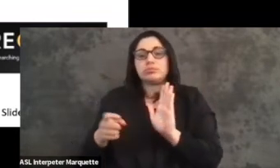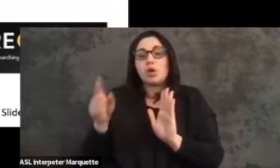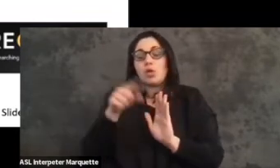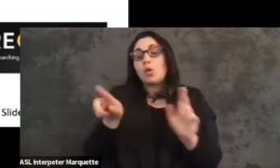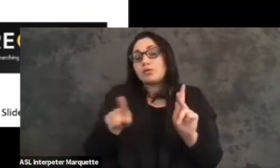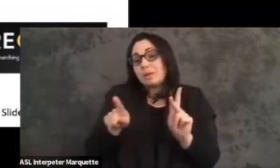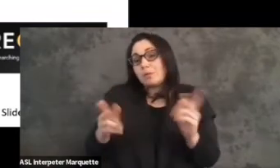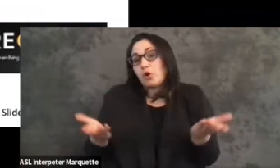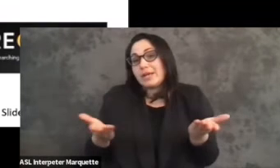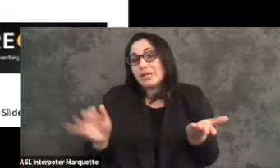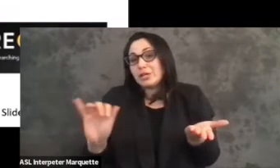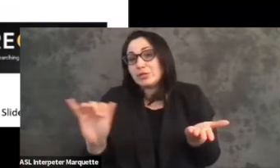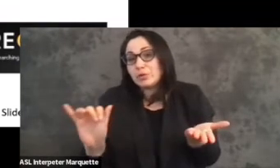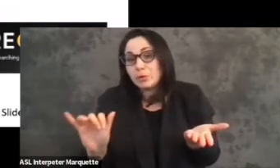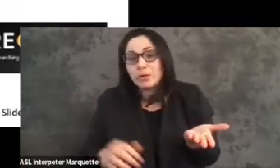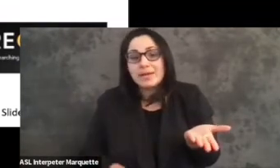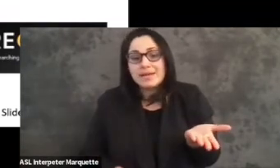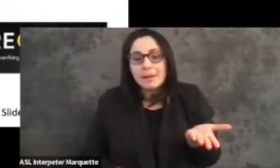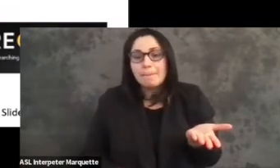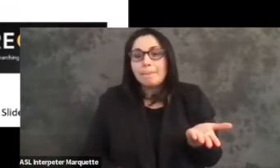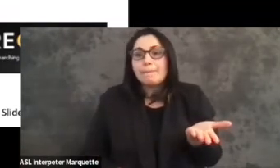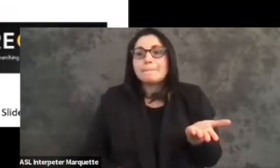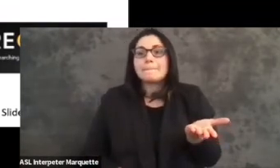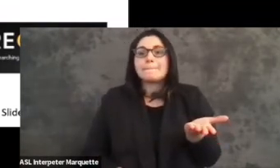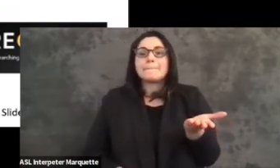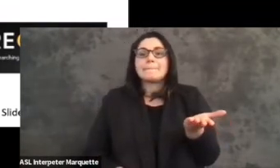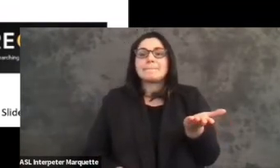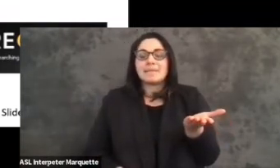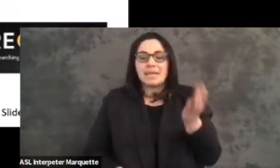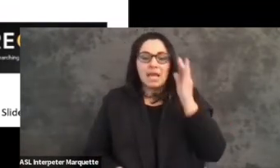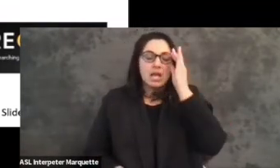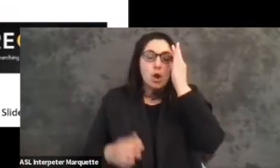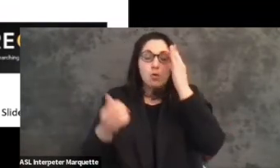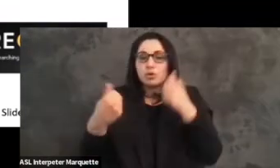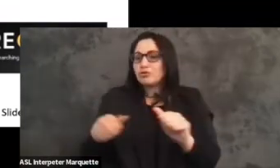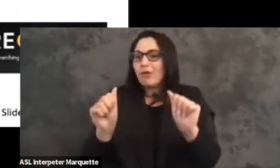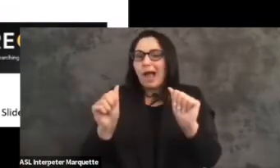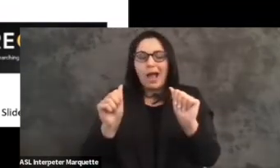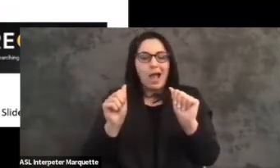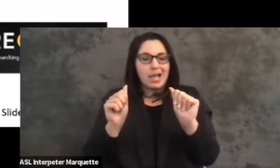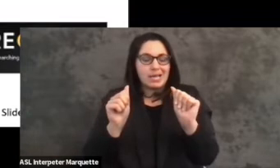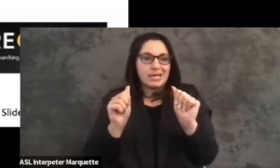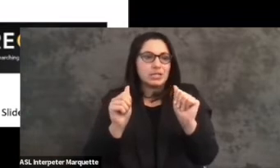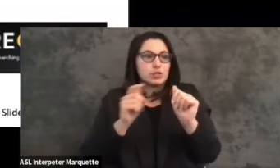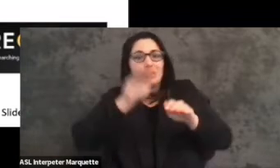and people in organizations like those listed on this slide, and those people, including